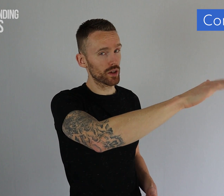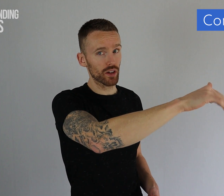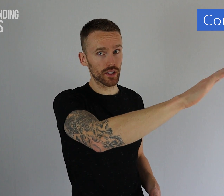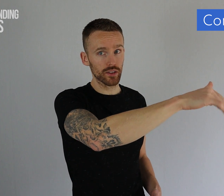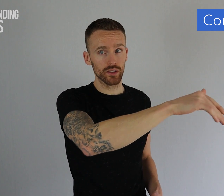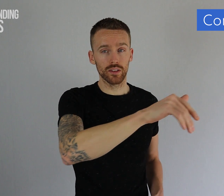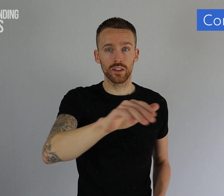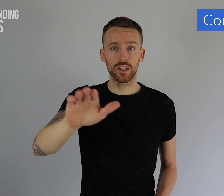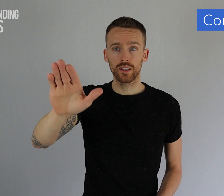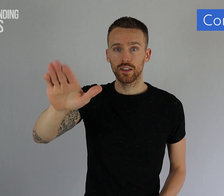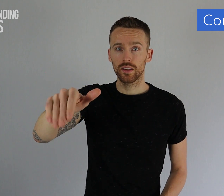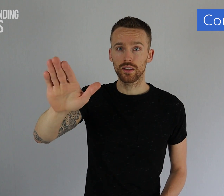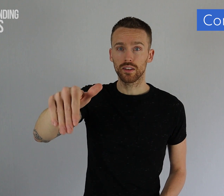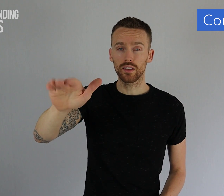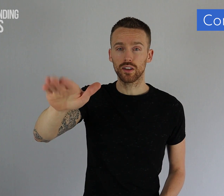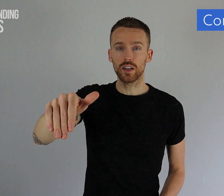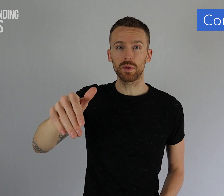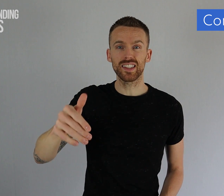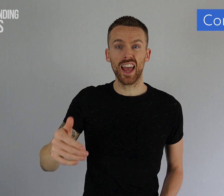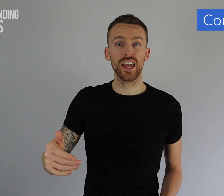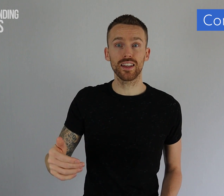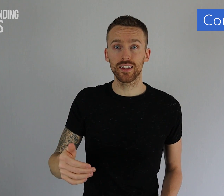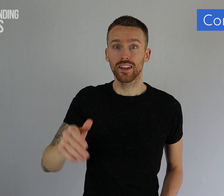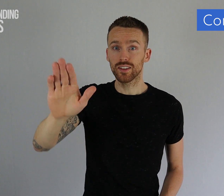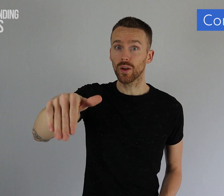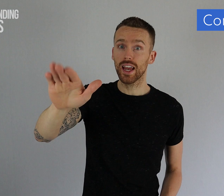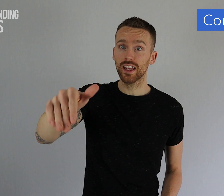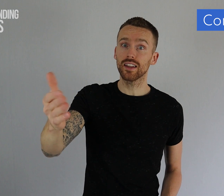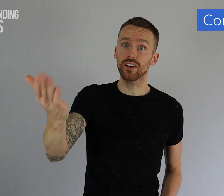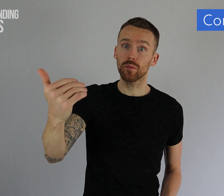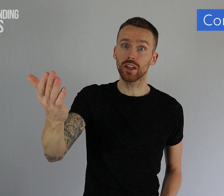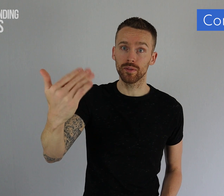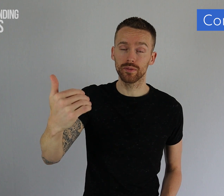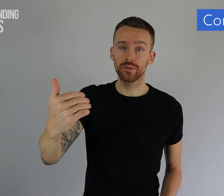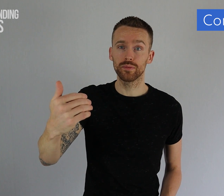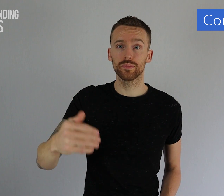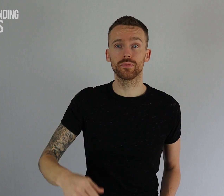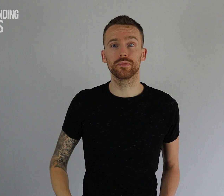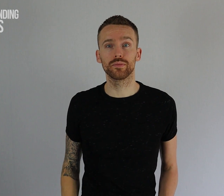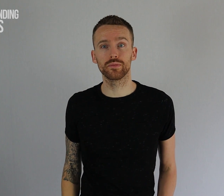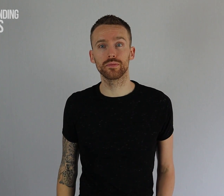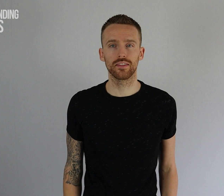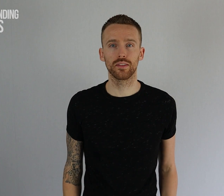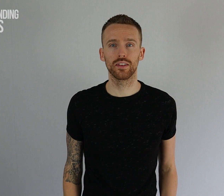wave like this. This kind of means hey. So hey, come here.